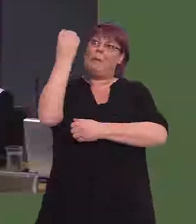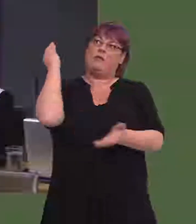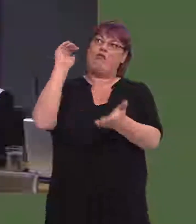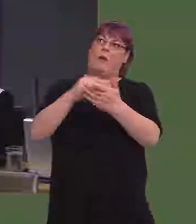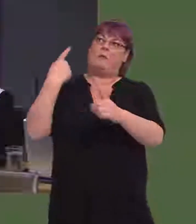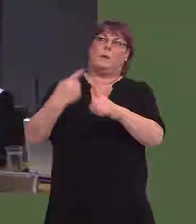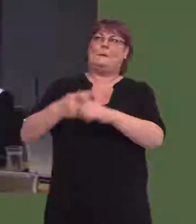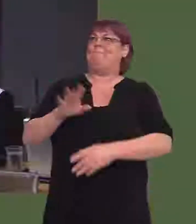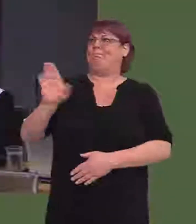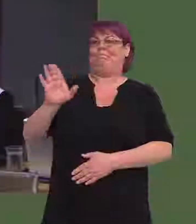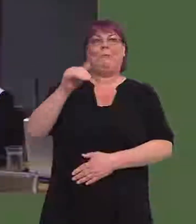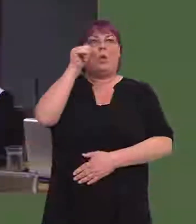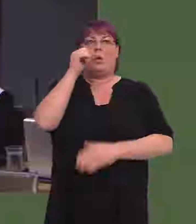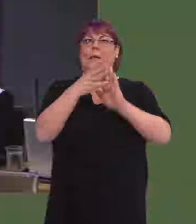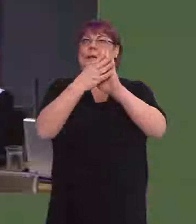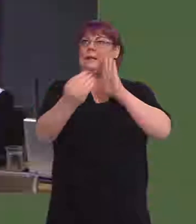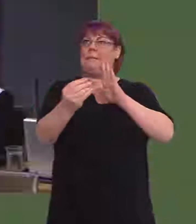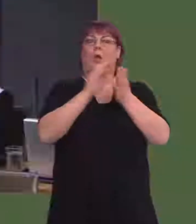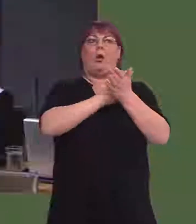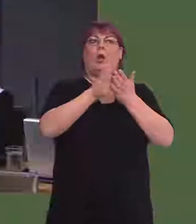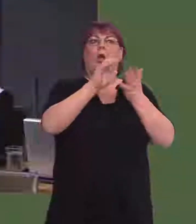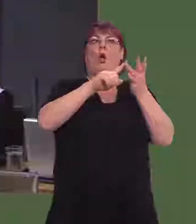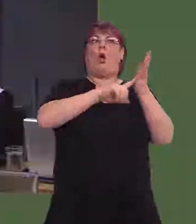The port of Holyhead called for an ambulance for a patient who feared that heíd suffered